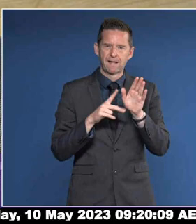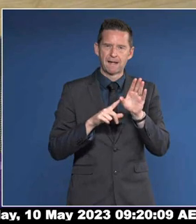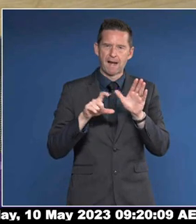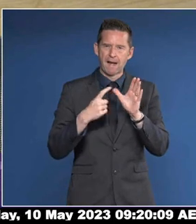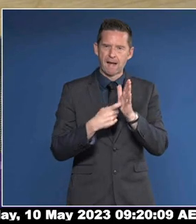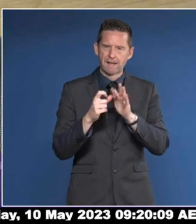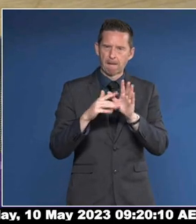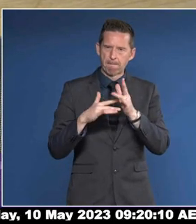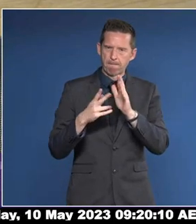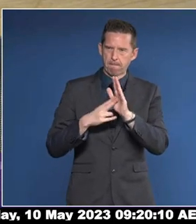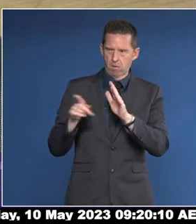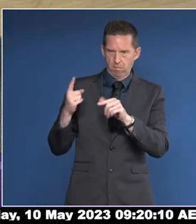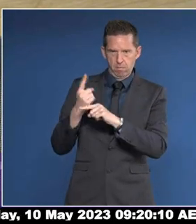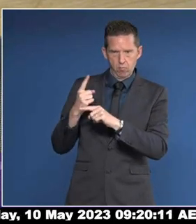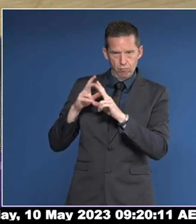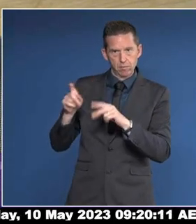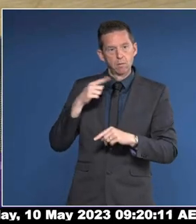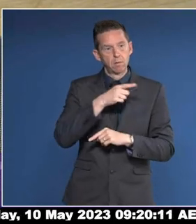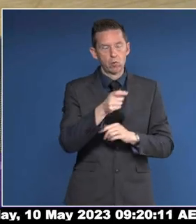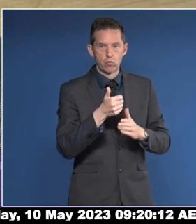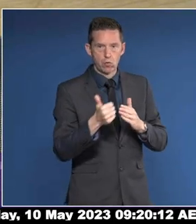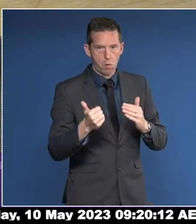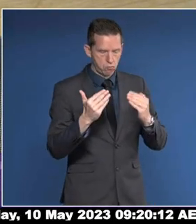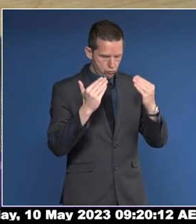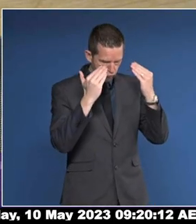that our brains often work on what is often called fast and slow thinking.